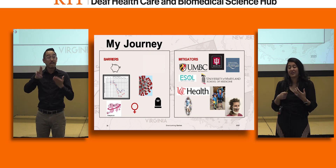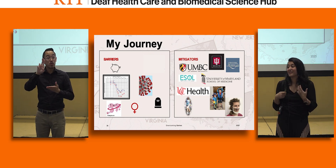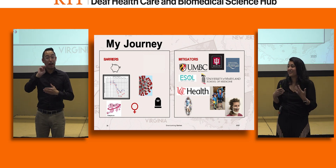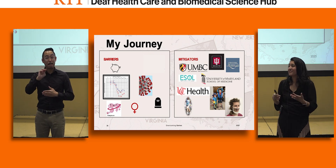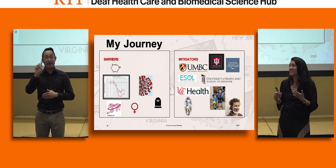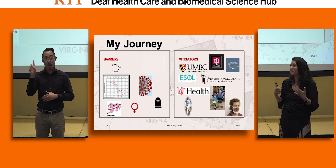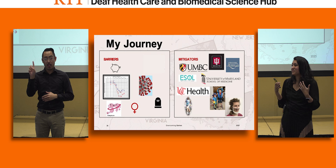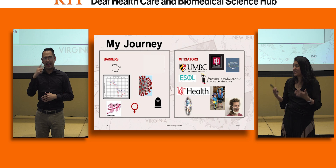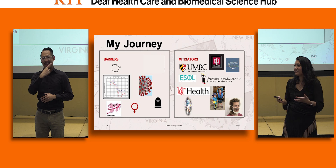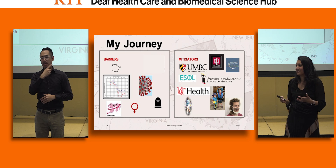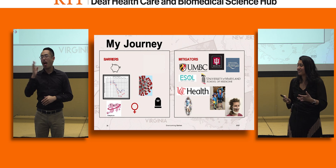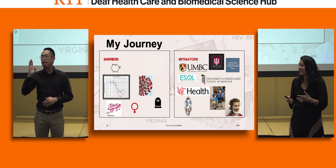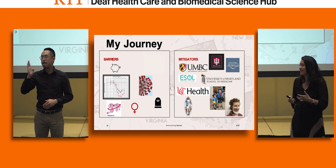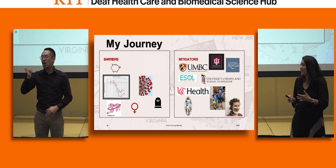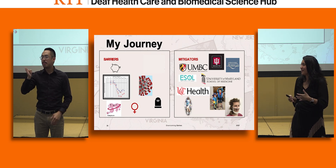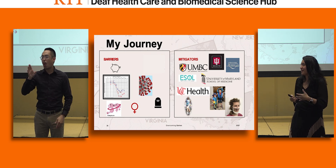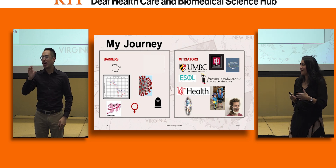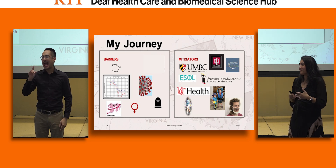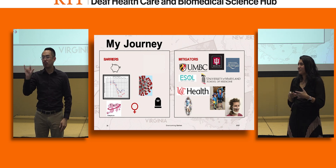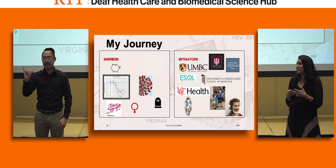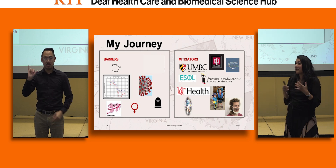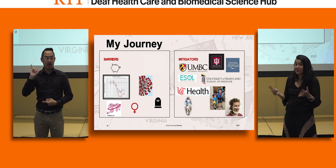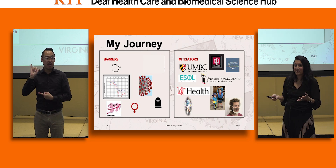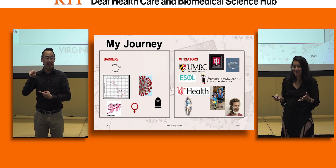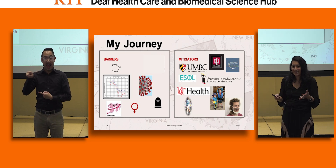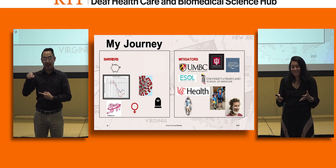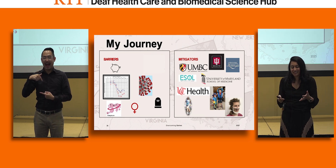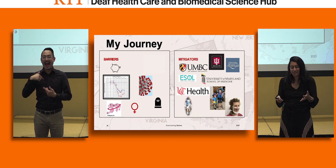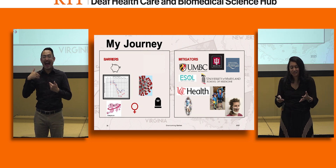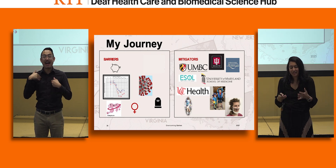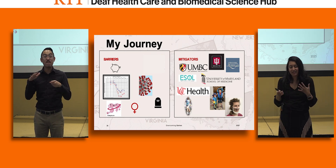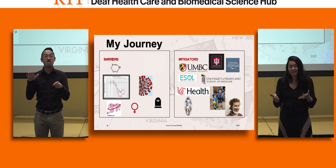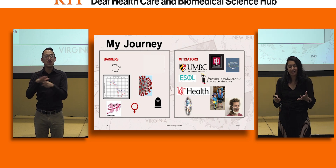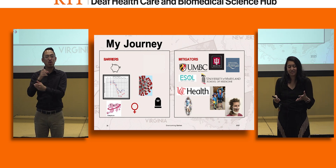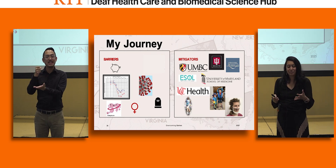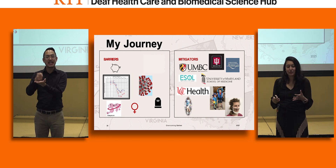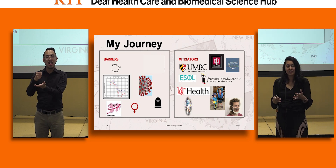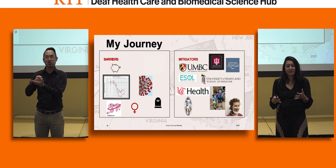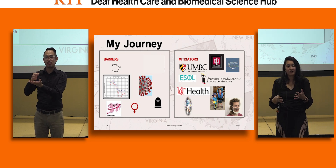where I ended up landing. I'll never regret that decision, had a lot of support there.